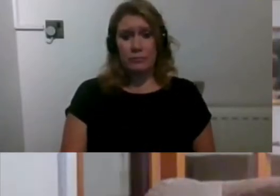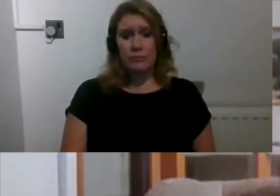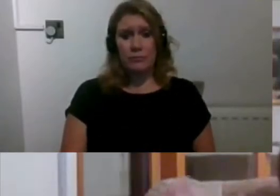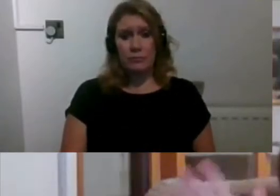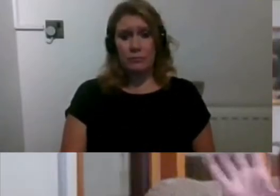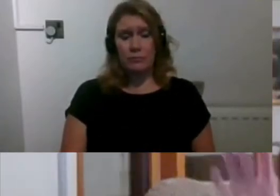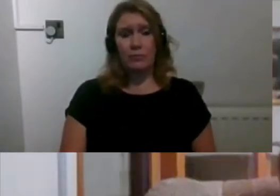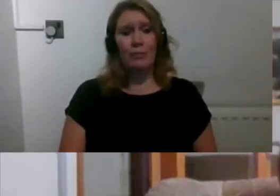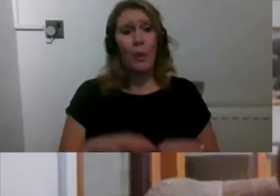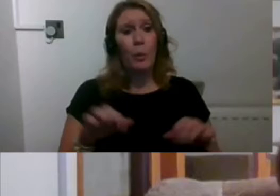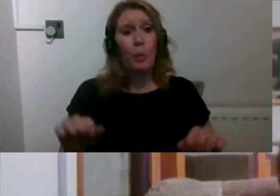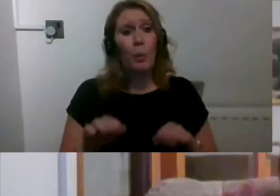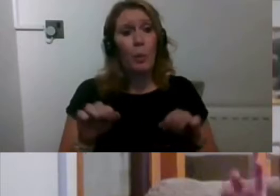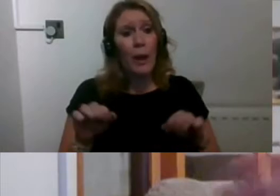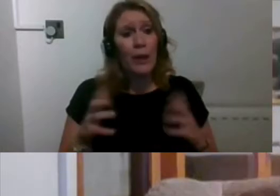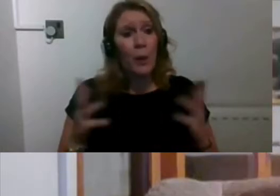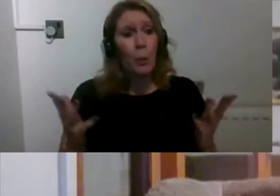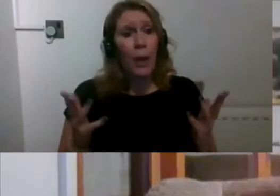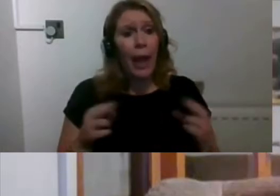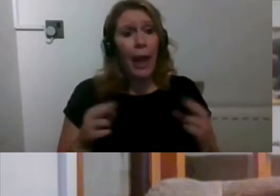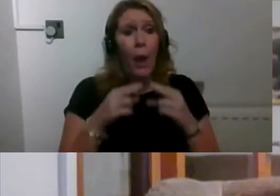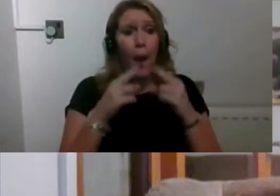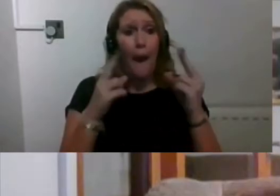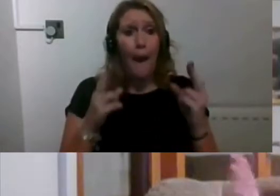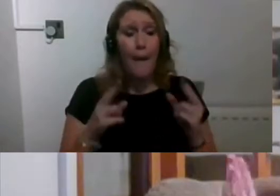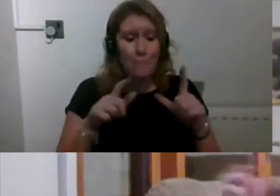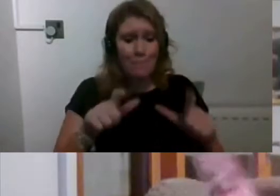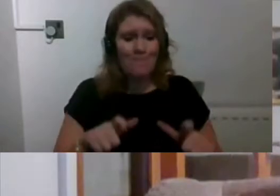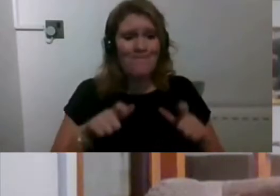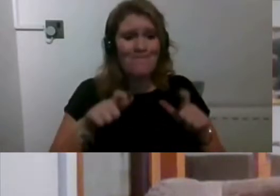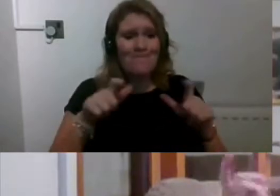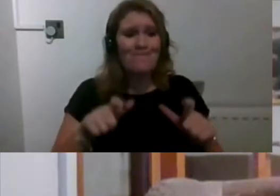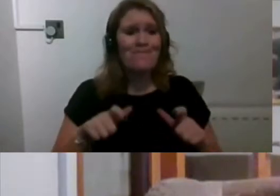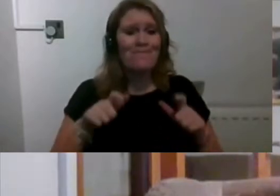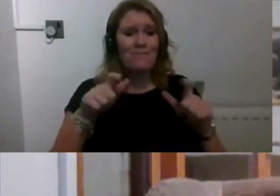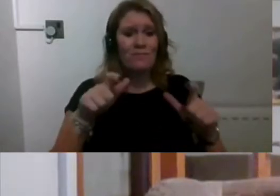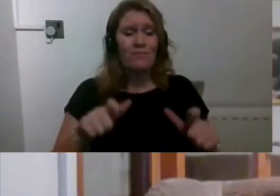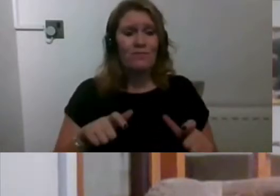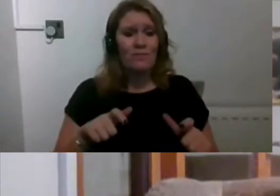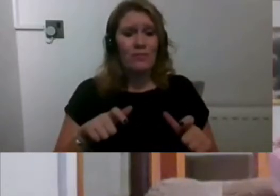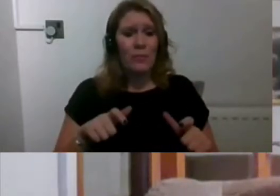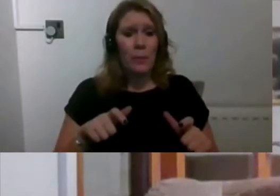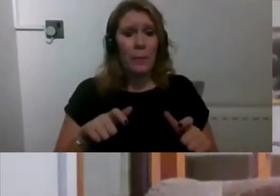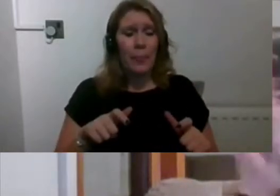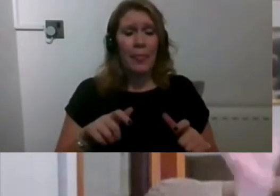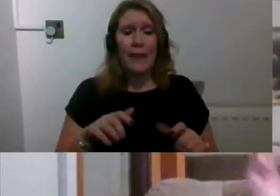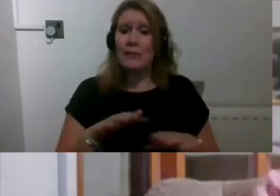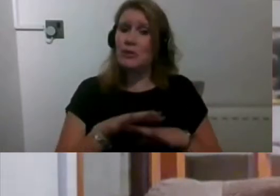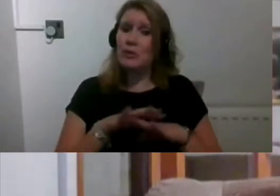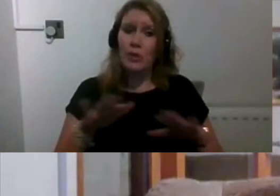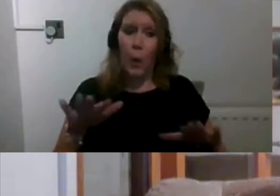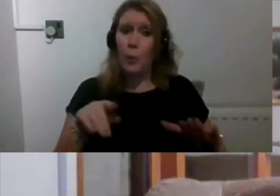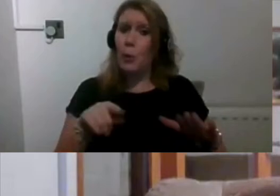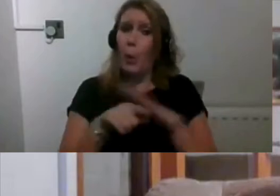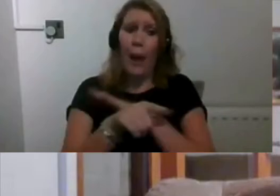Wait at home, don't go out.